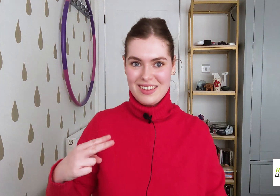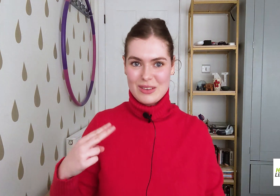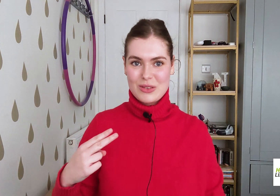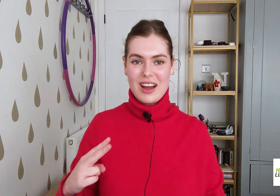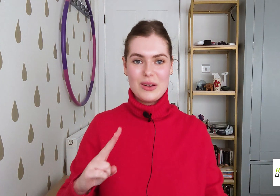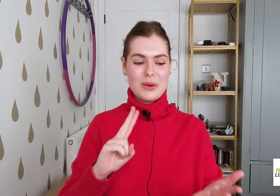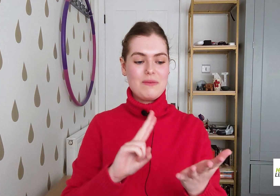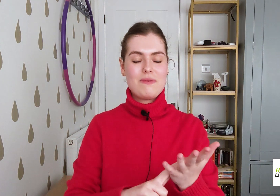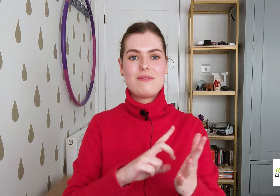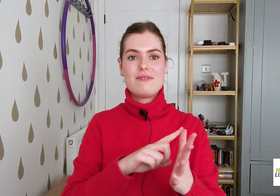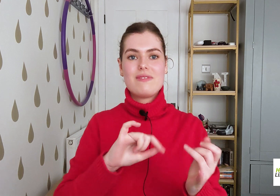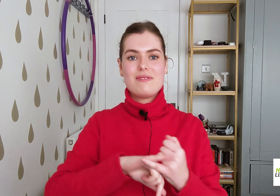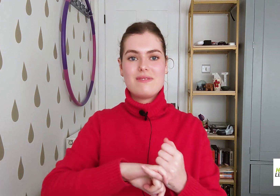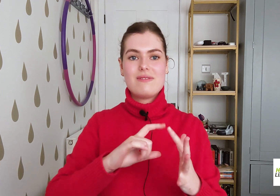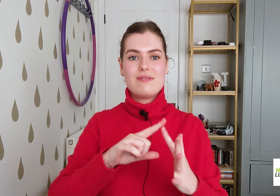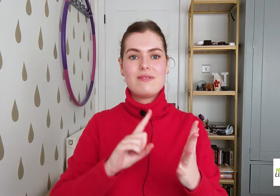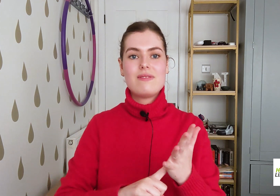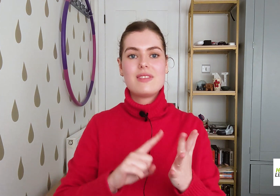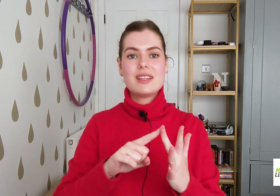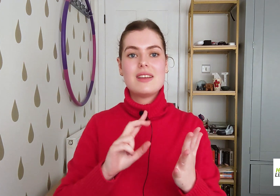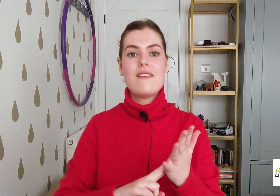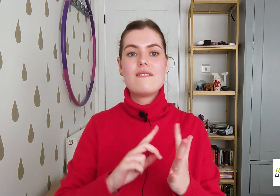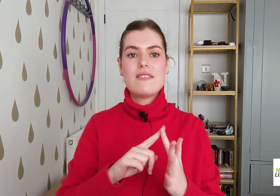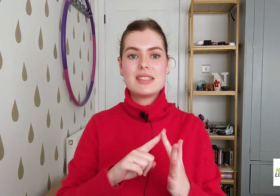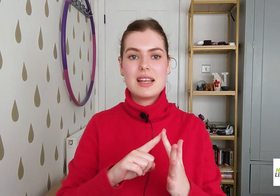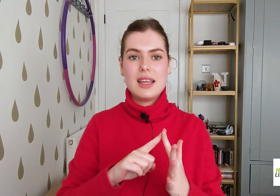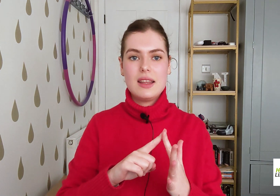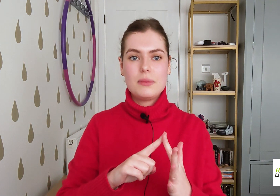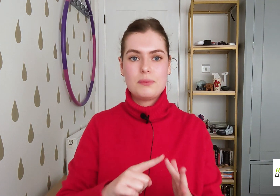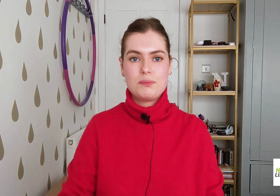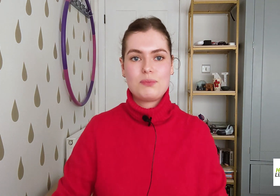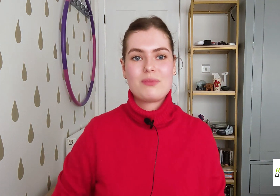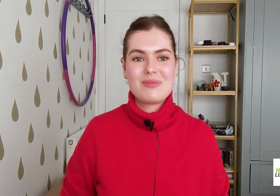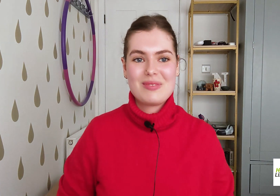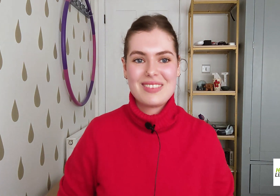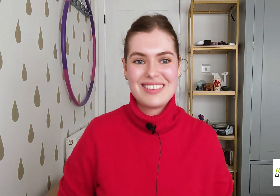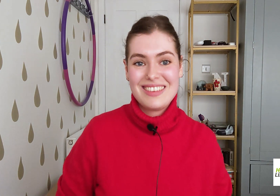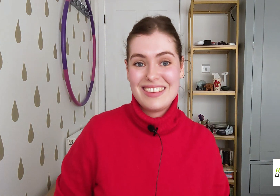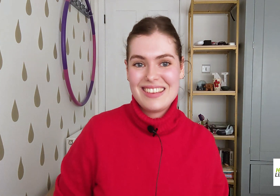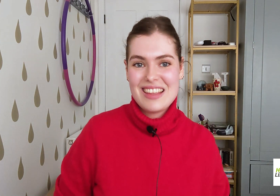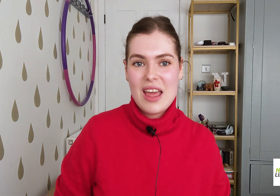That was quite hard. One.